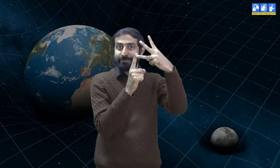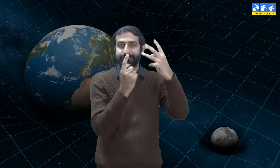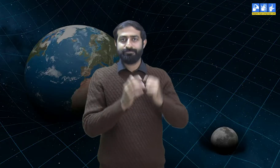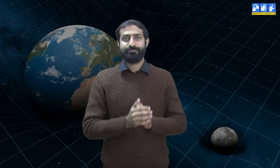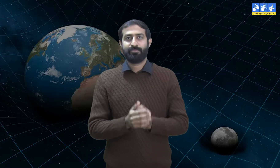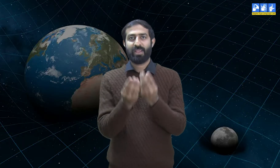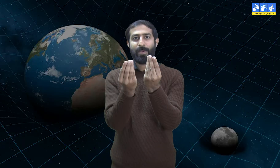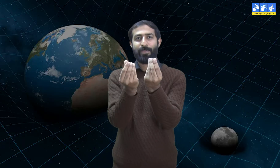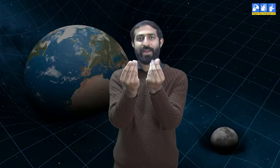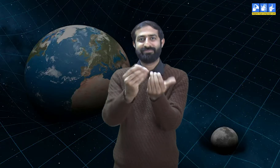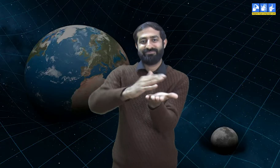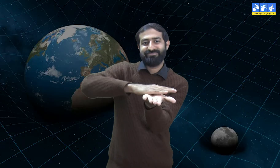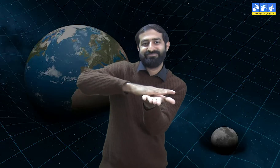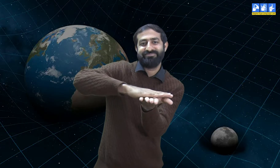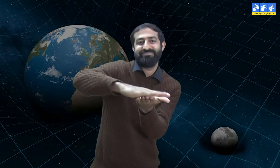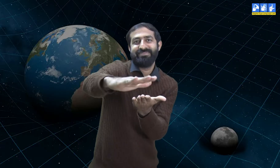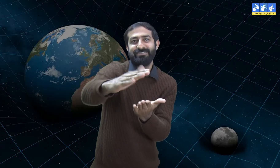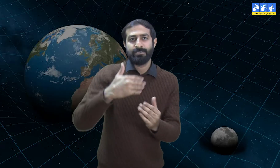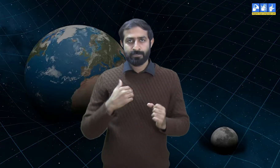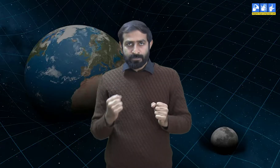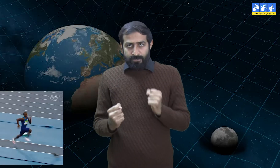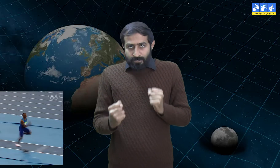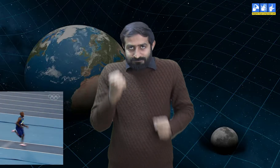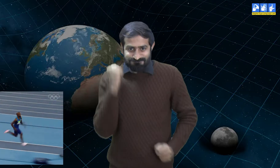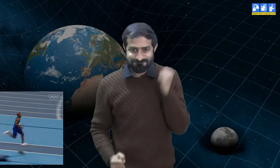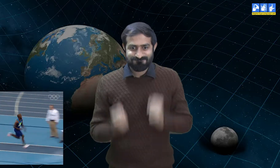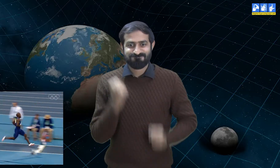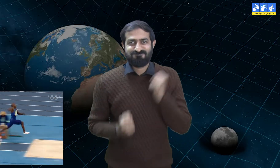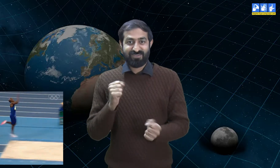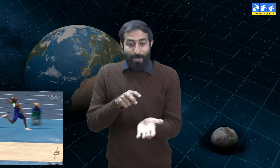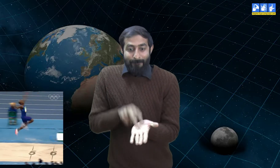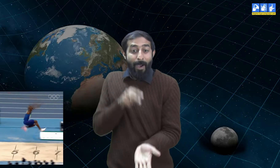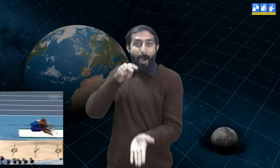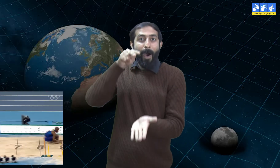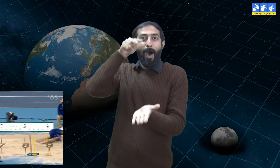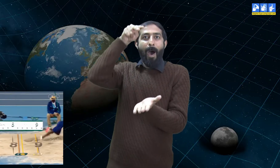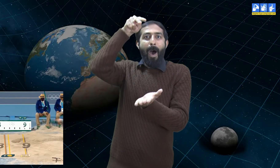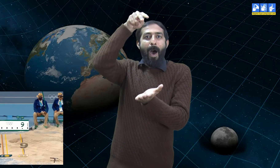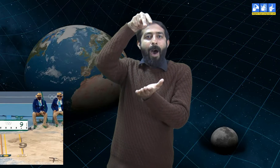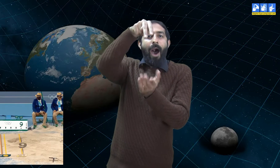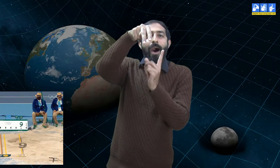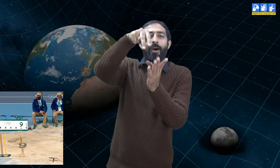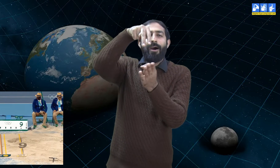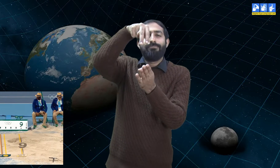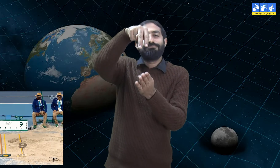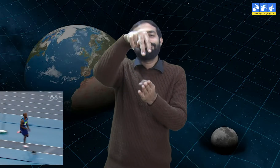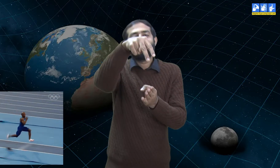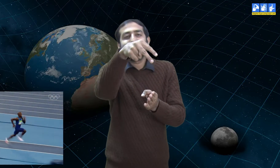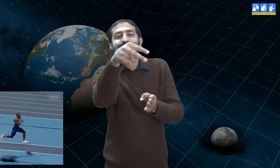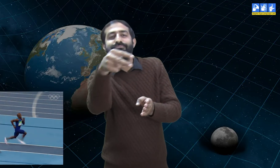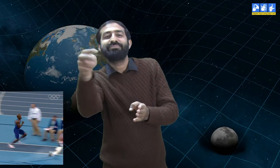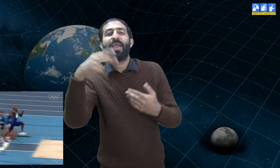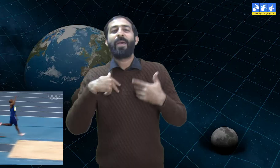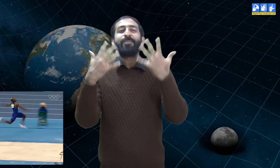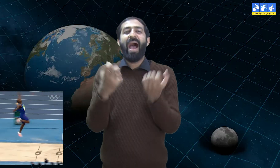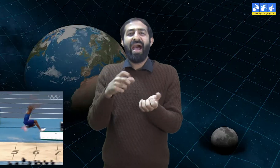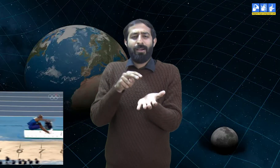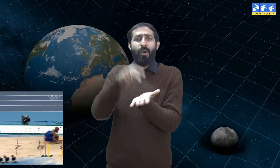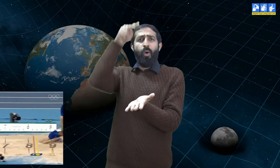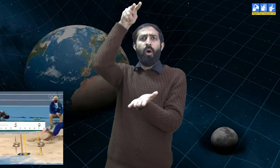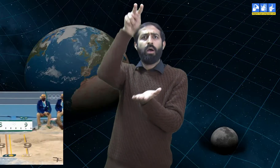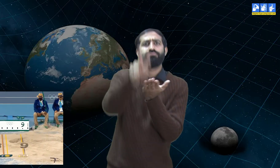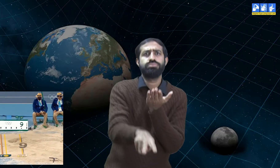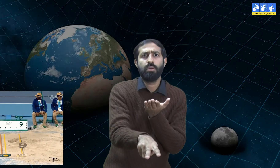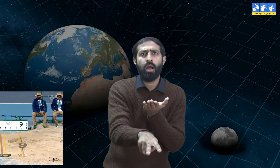Third, as if a person jumps on a flat ground, he does not fly up in the air,